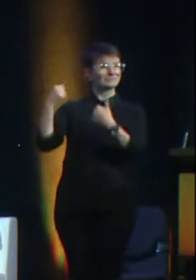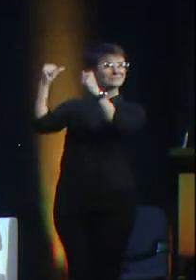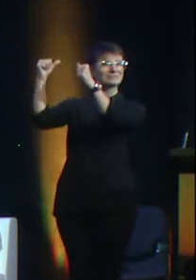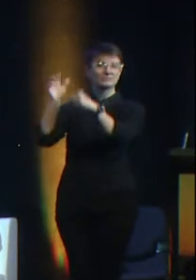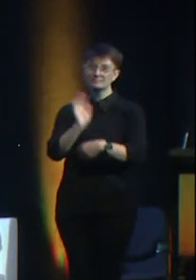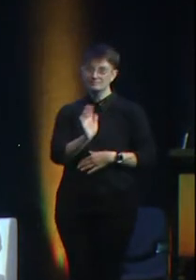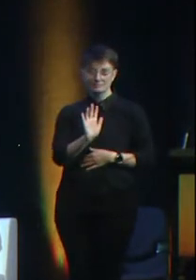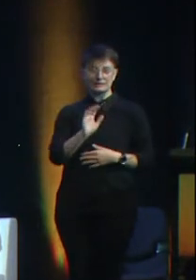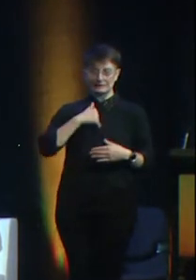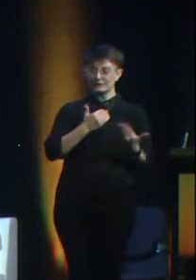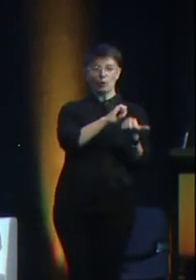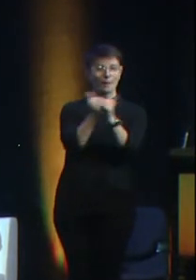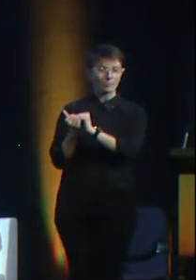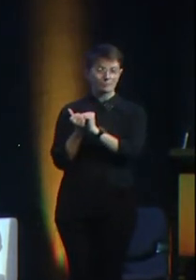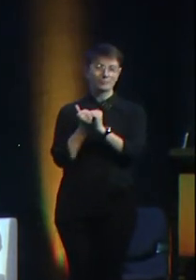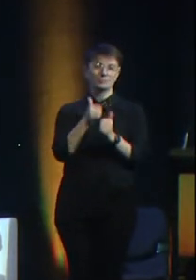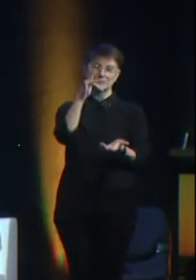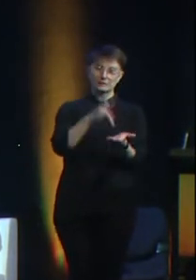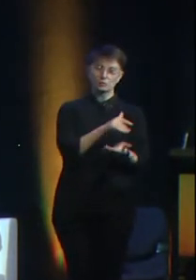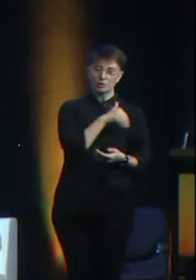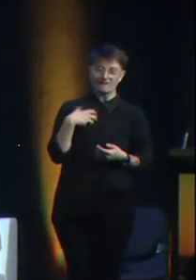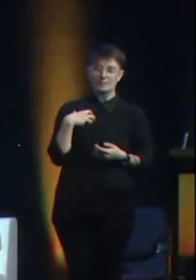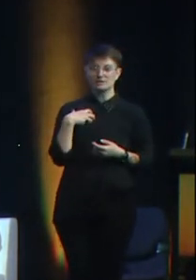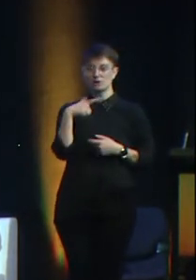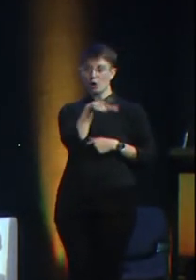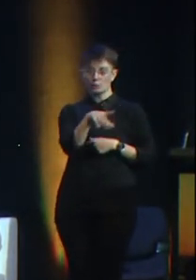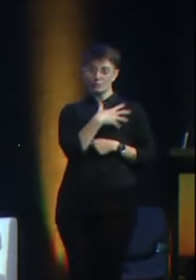government, local government, Local Government New Zealand are already doing quite a lot